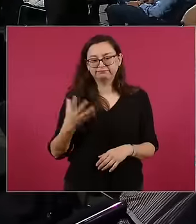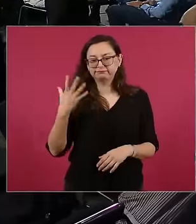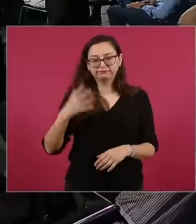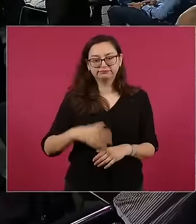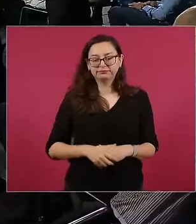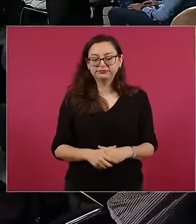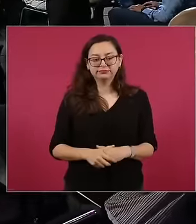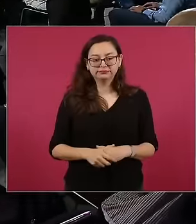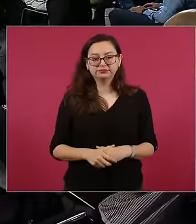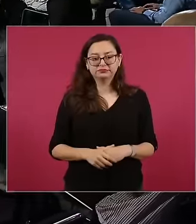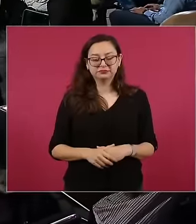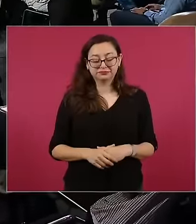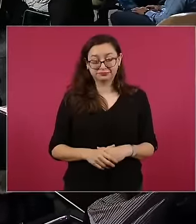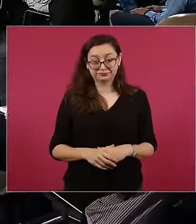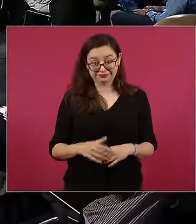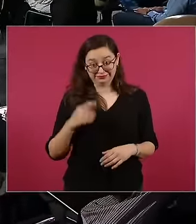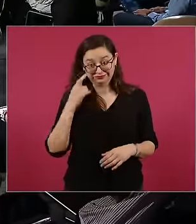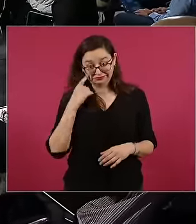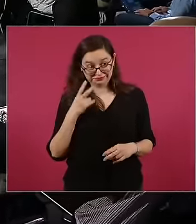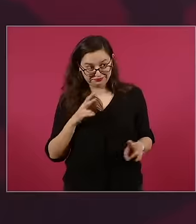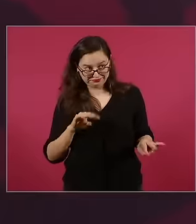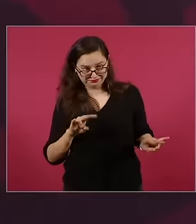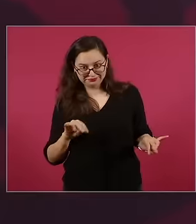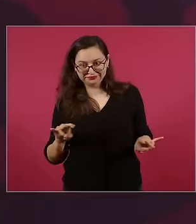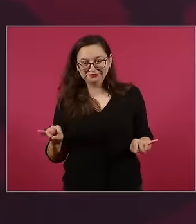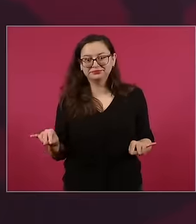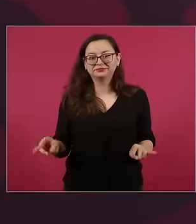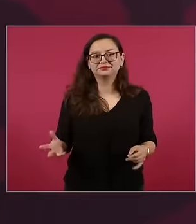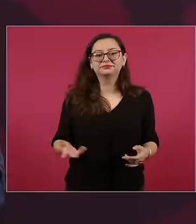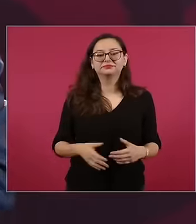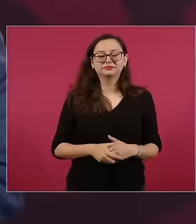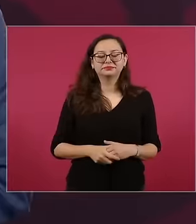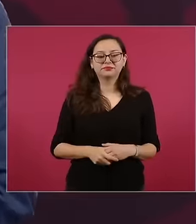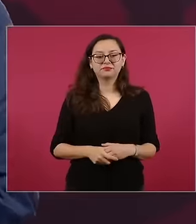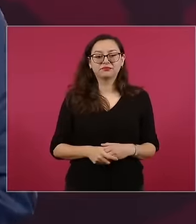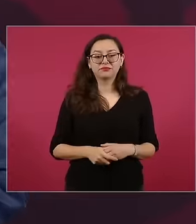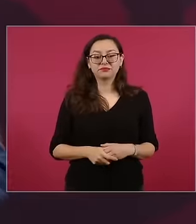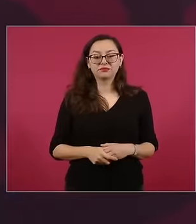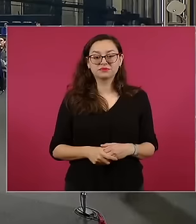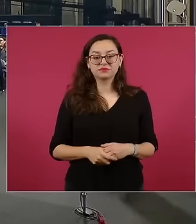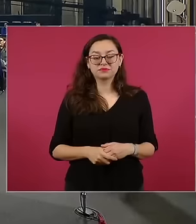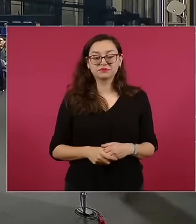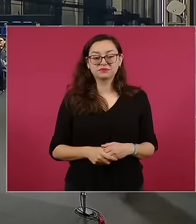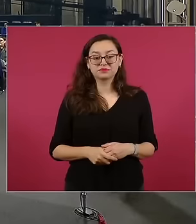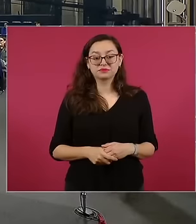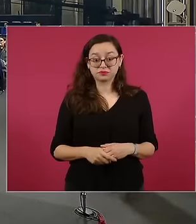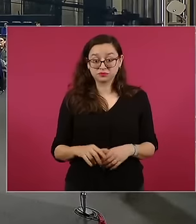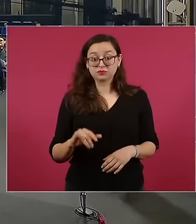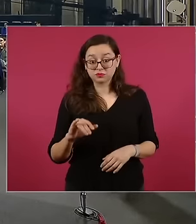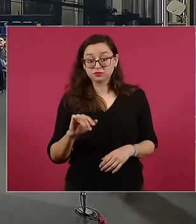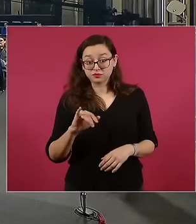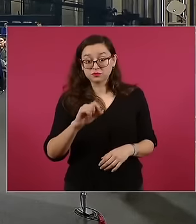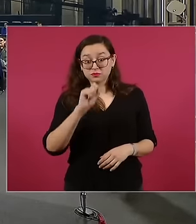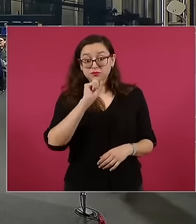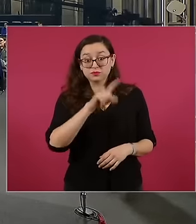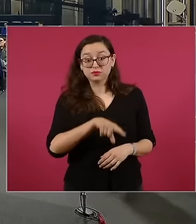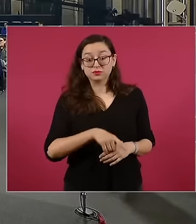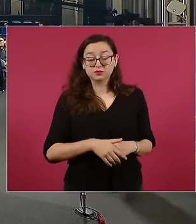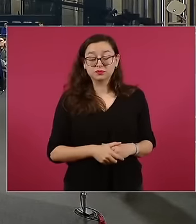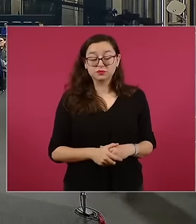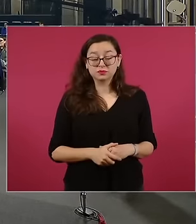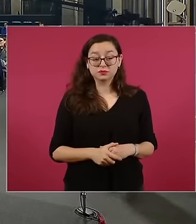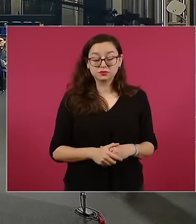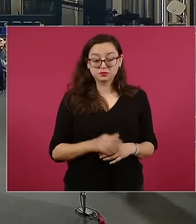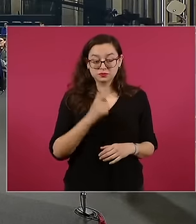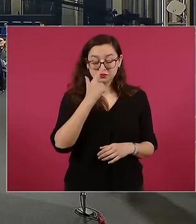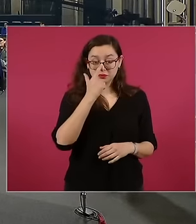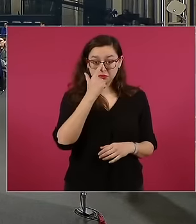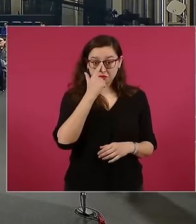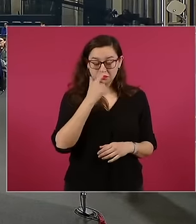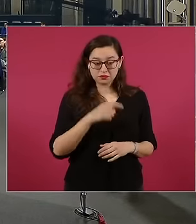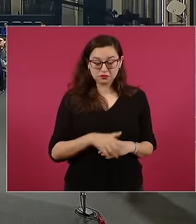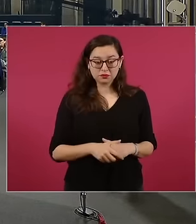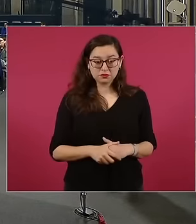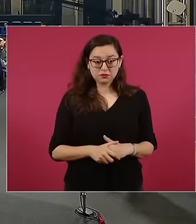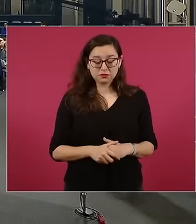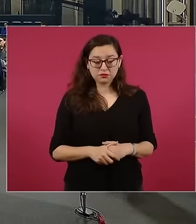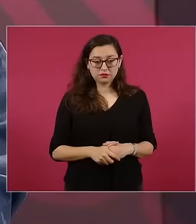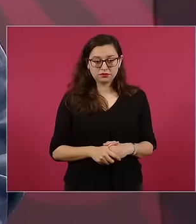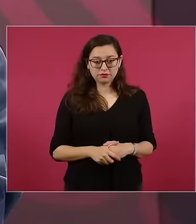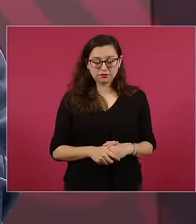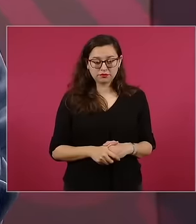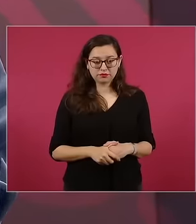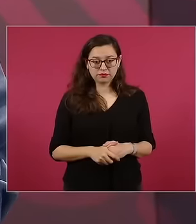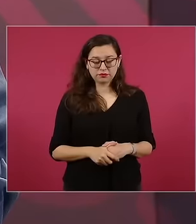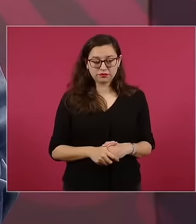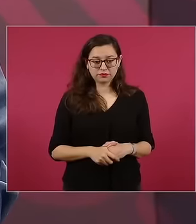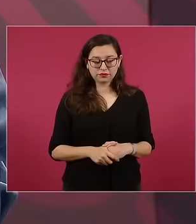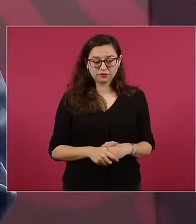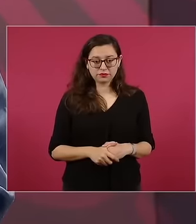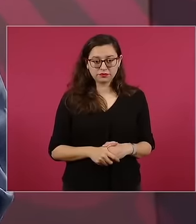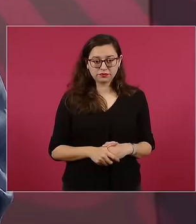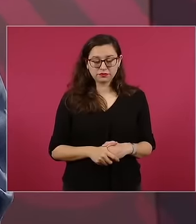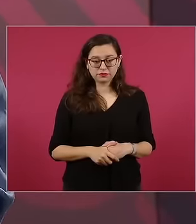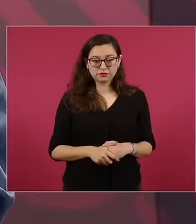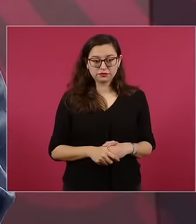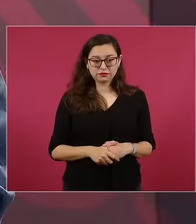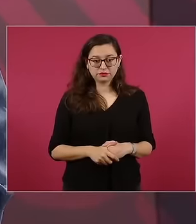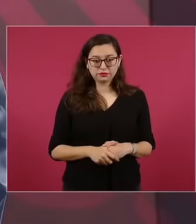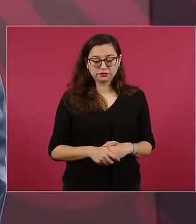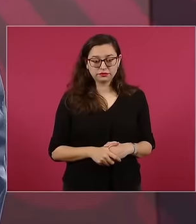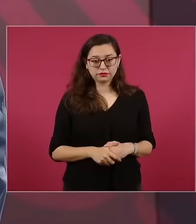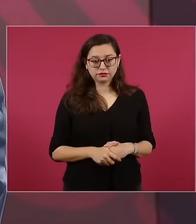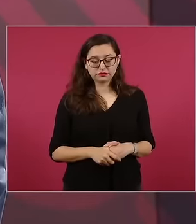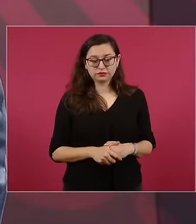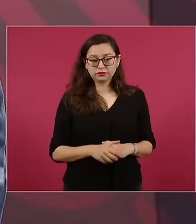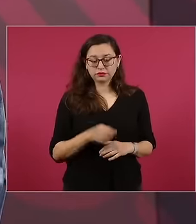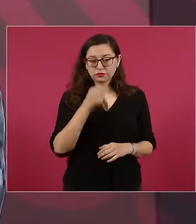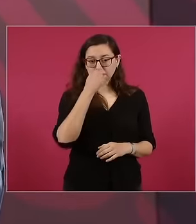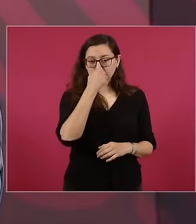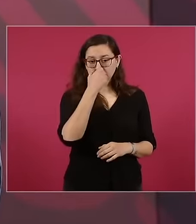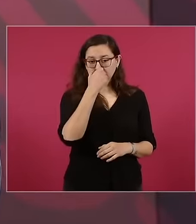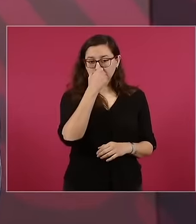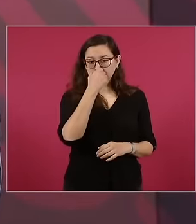people clever espal Yes also international That is for the no basically